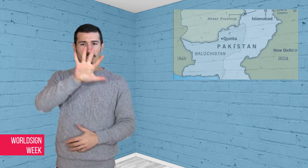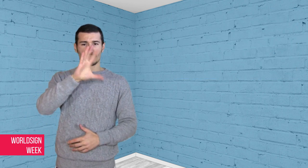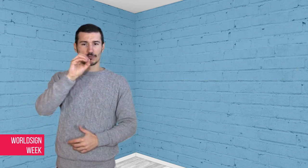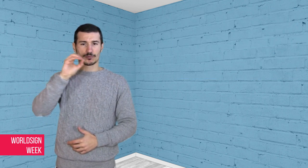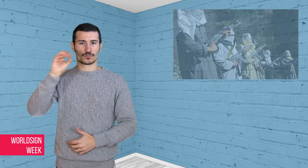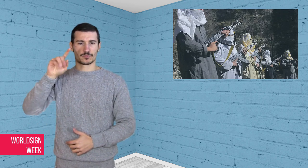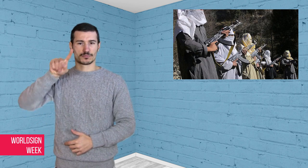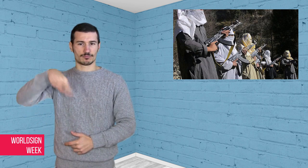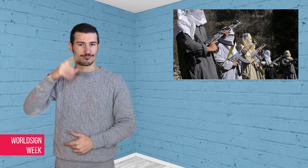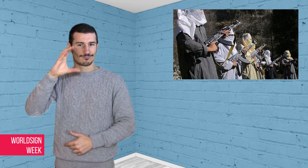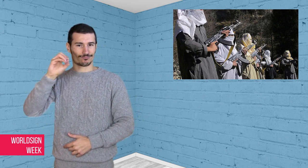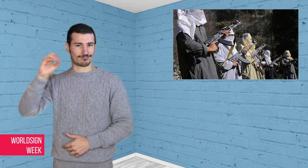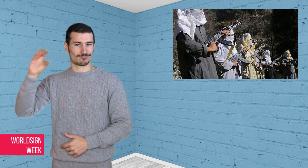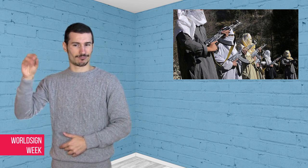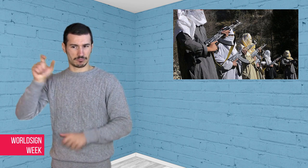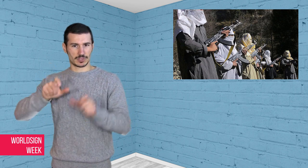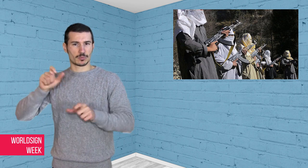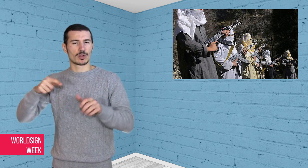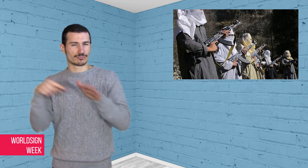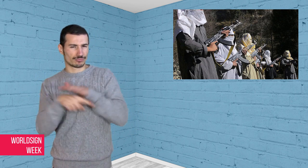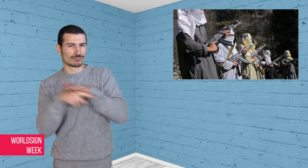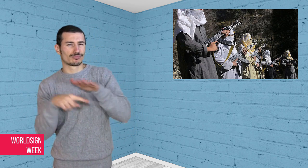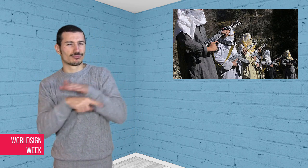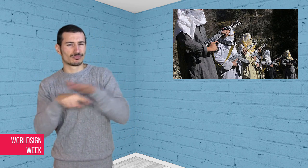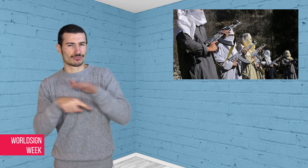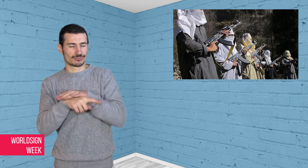The United Nations reported the number of